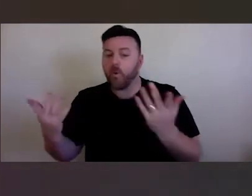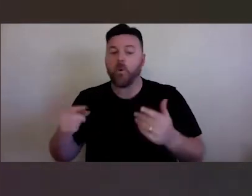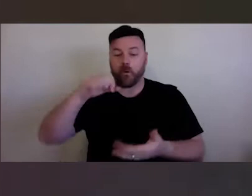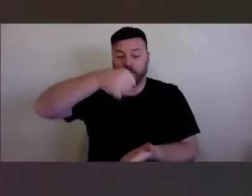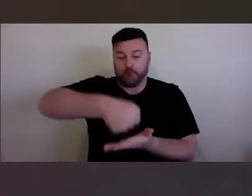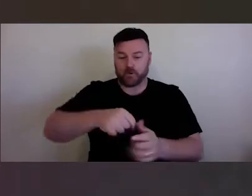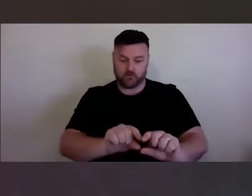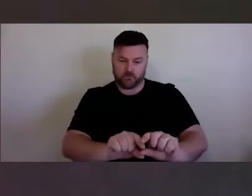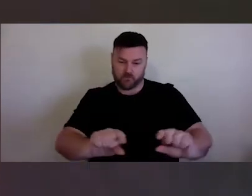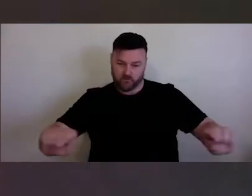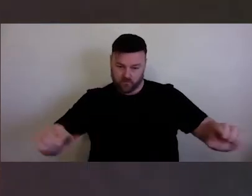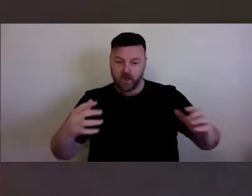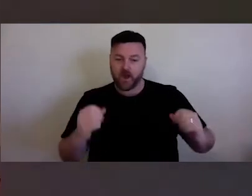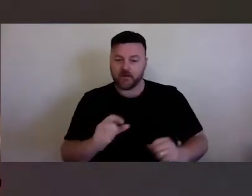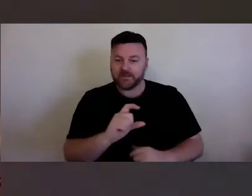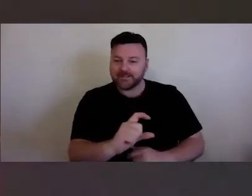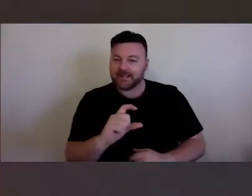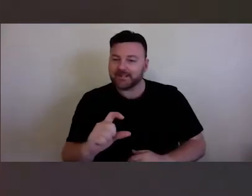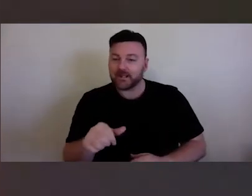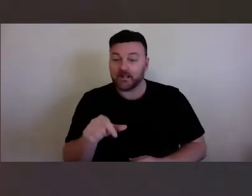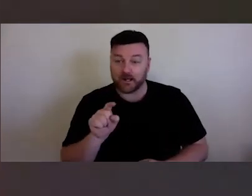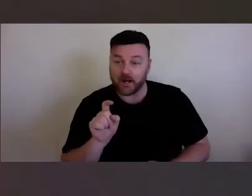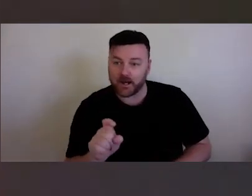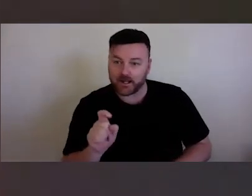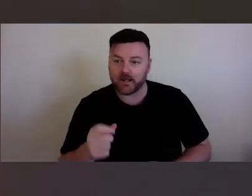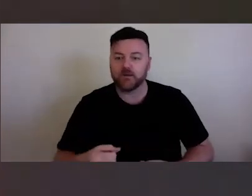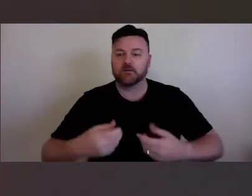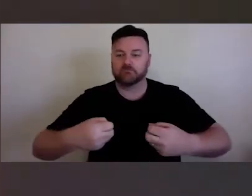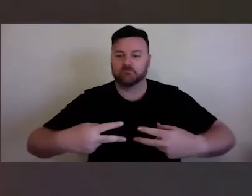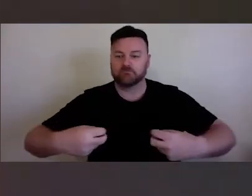the bottom of your screen. Brad will be answering some questions at the